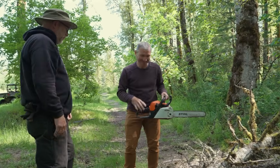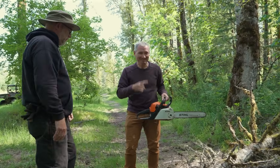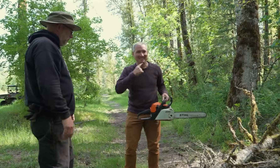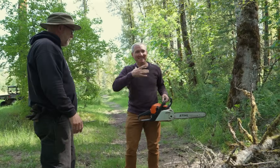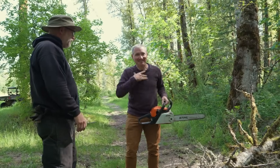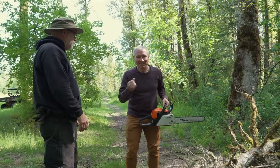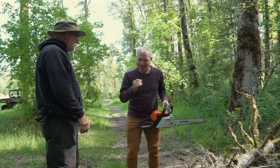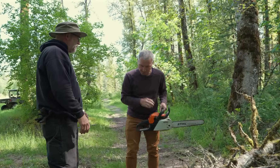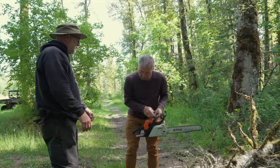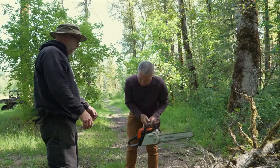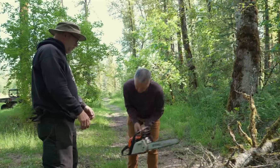It’s really interesting.